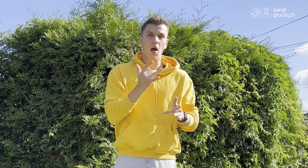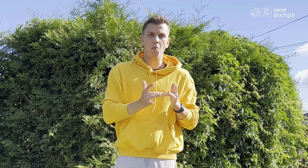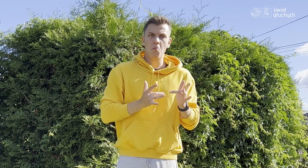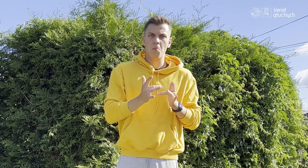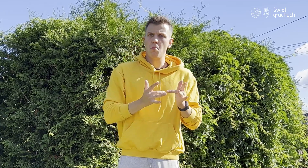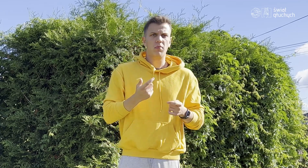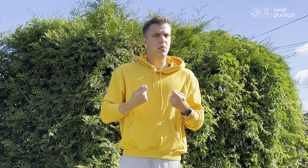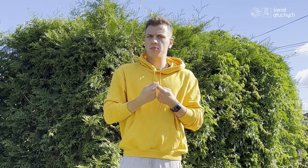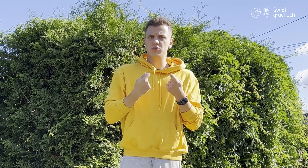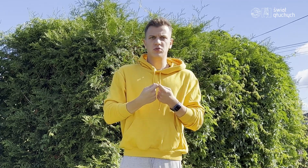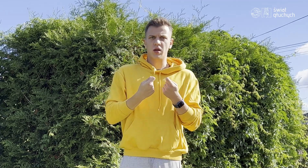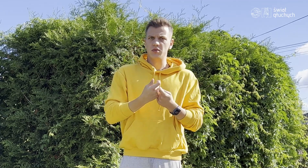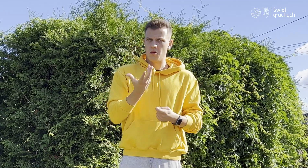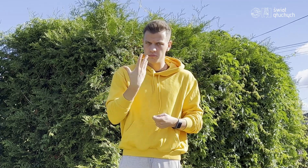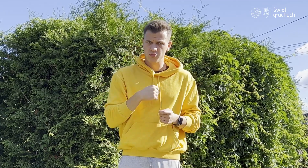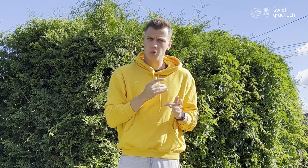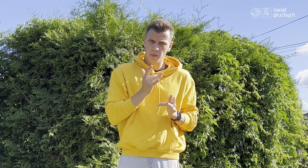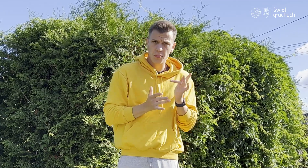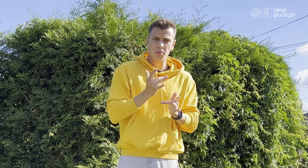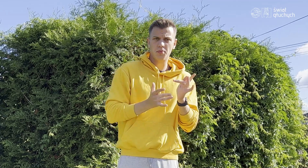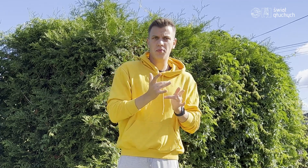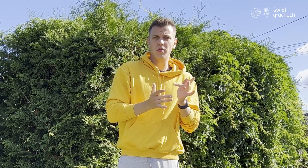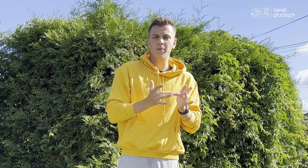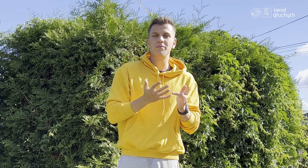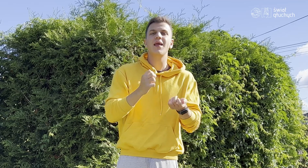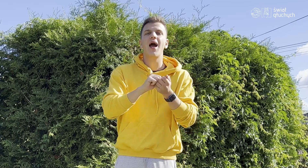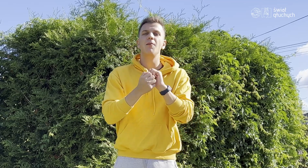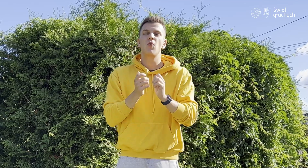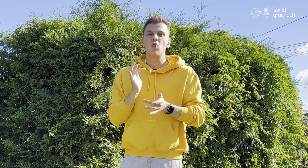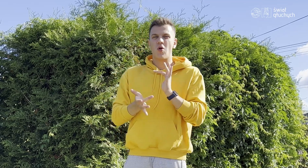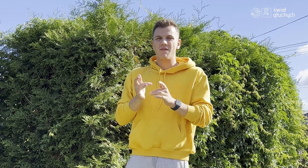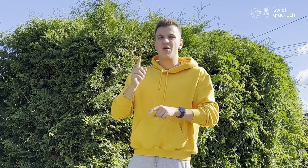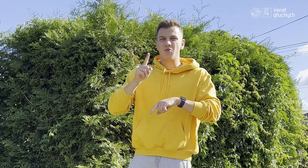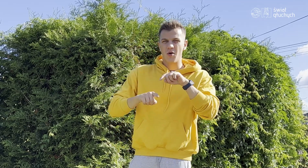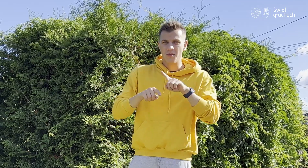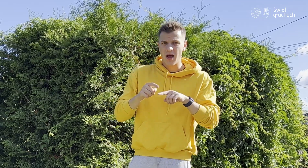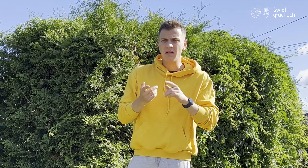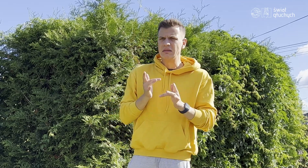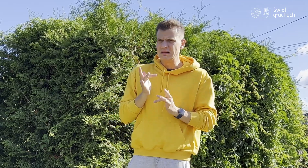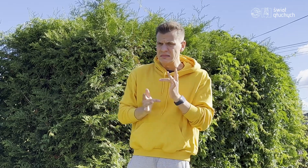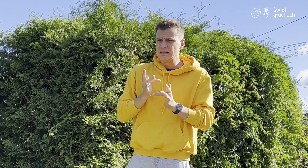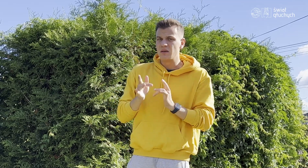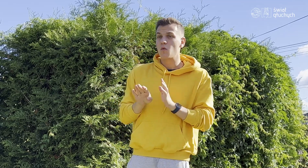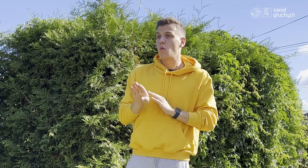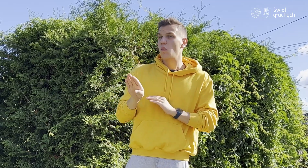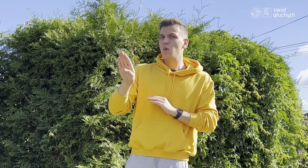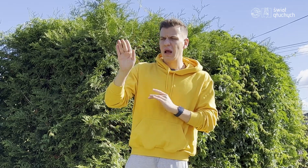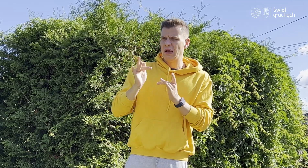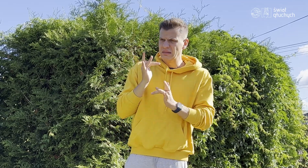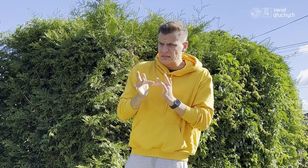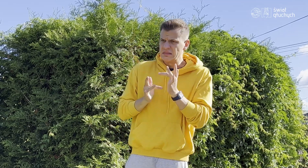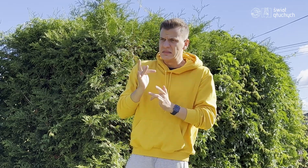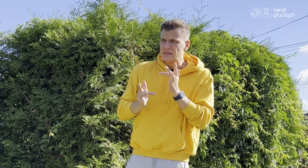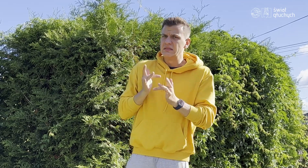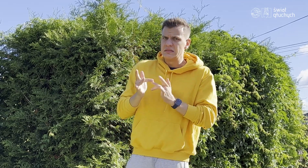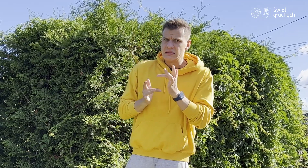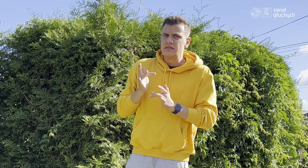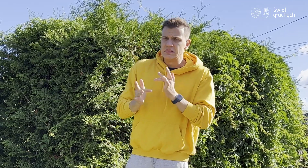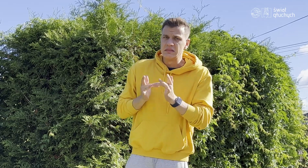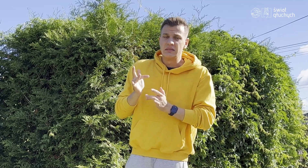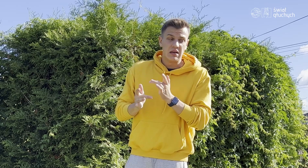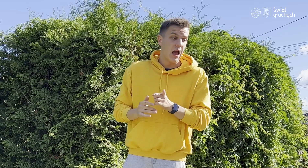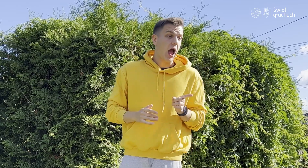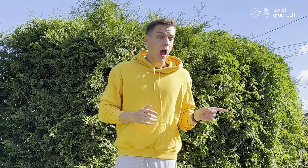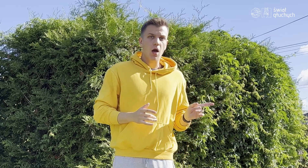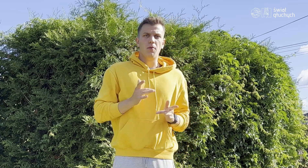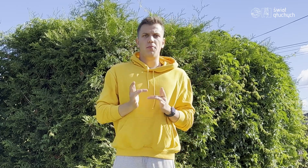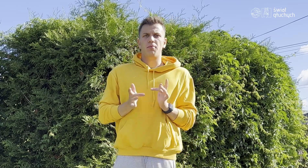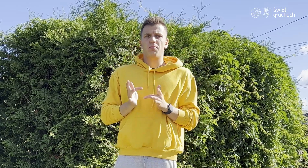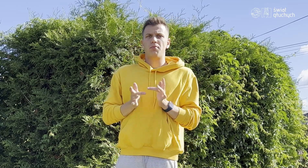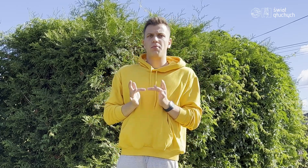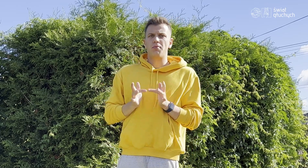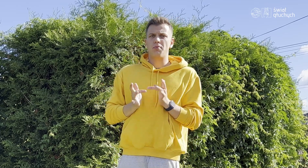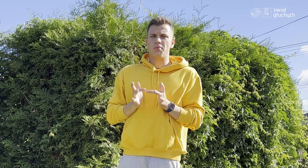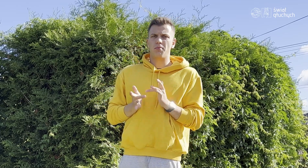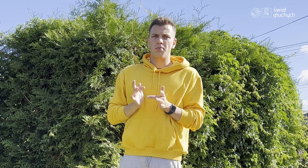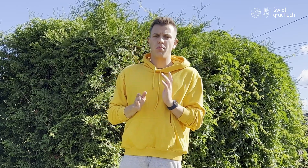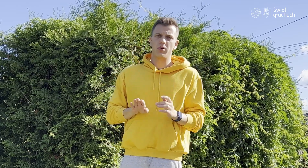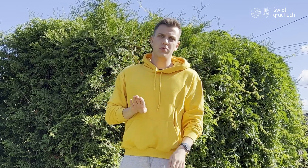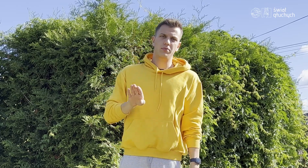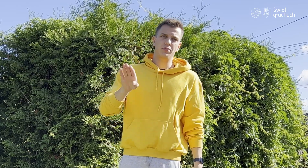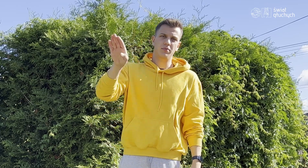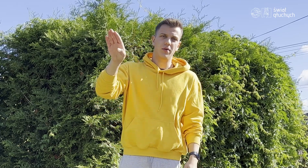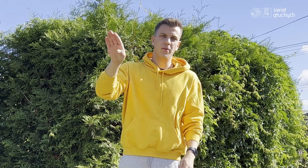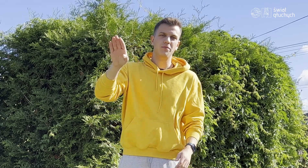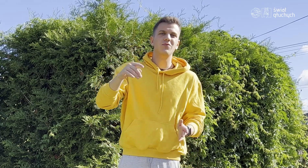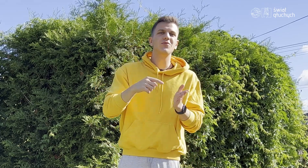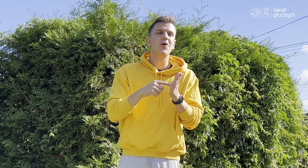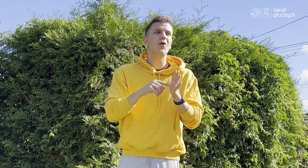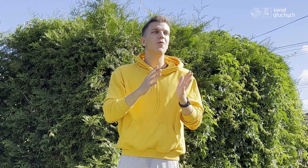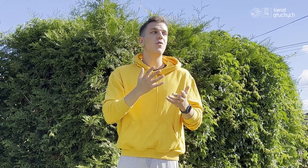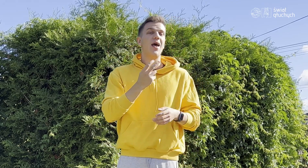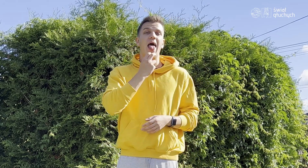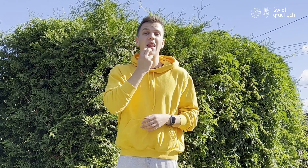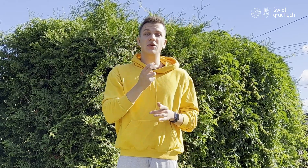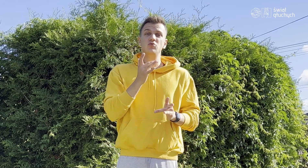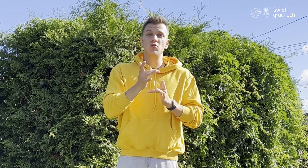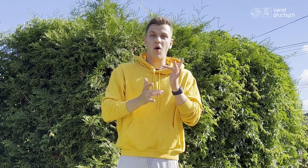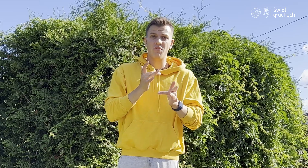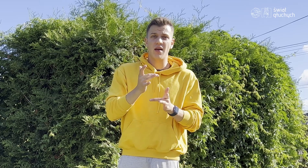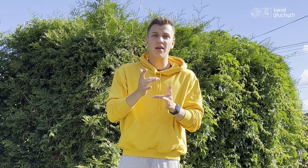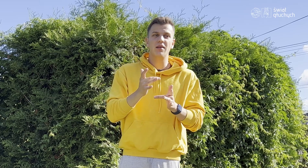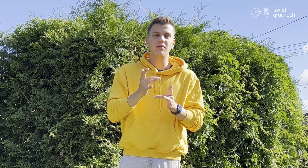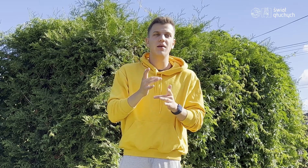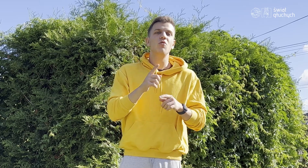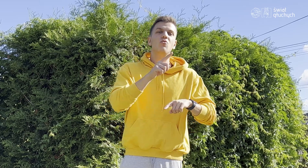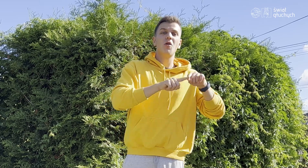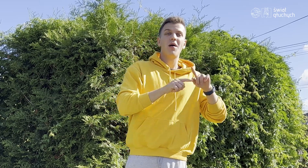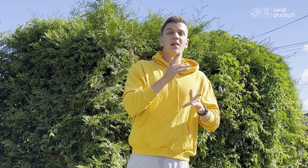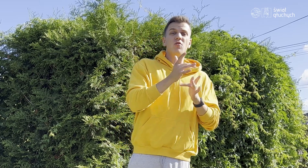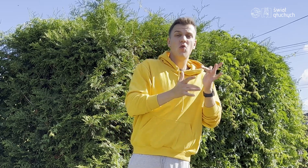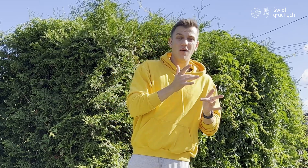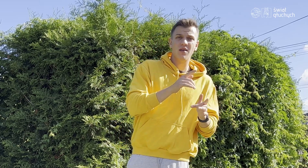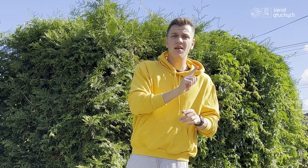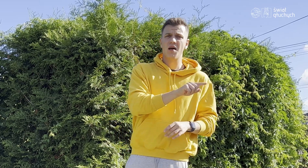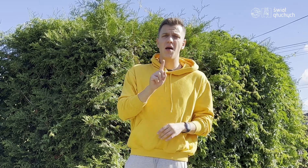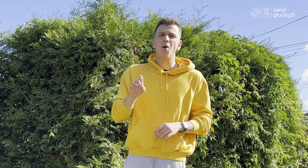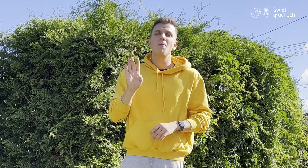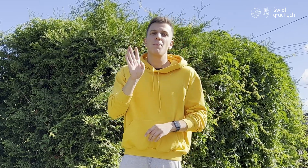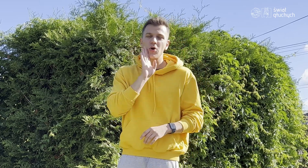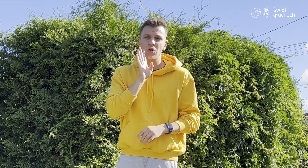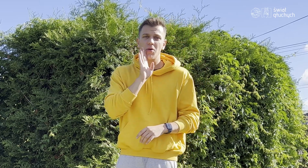we don't feel the extra effort caused by riding against the wind.